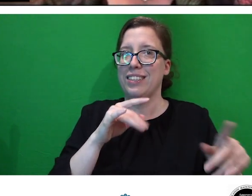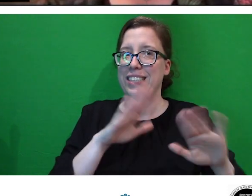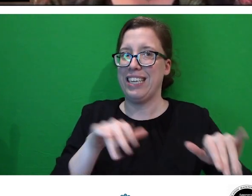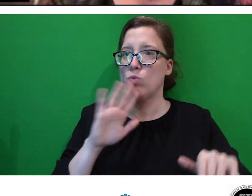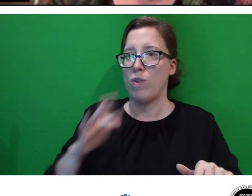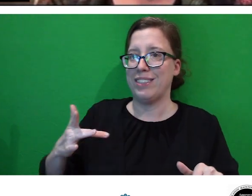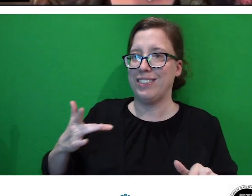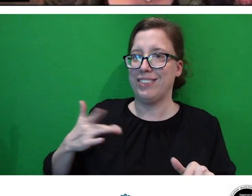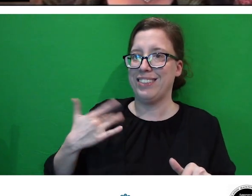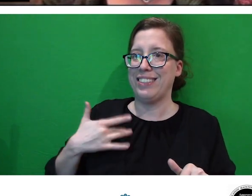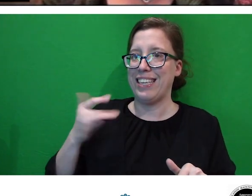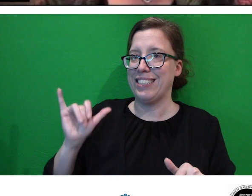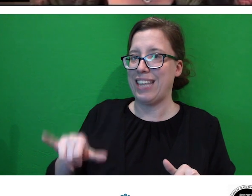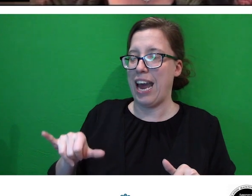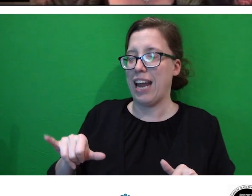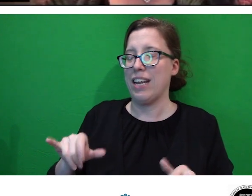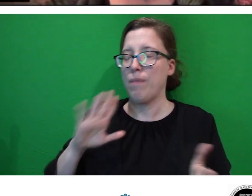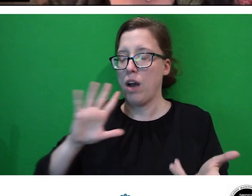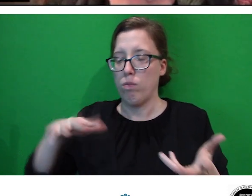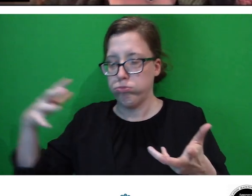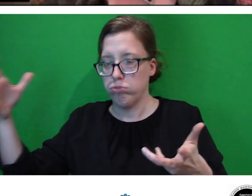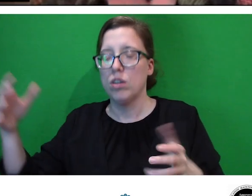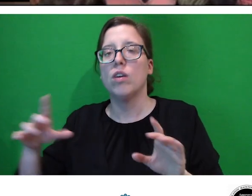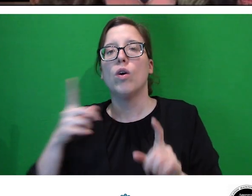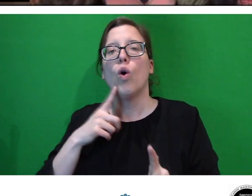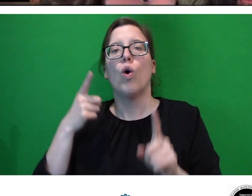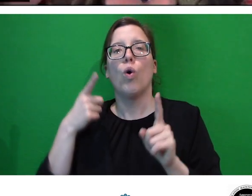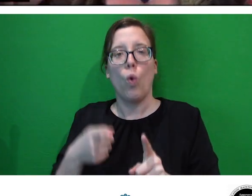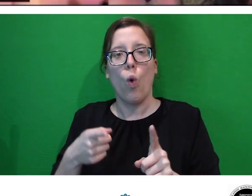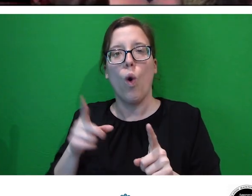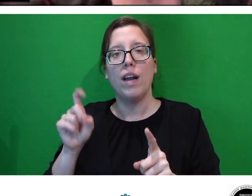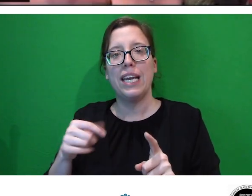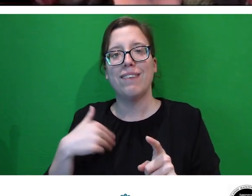asking our support staff to do things that make them uncomfortable because that will show and the